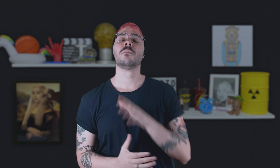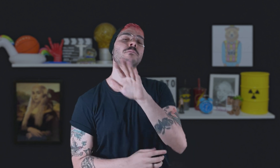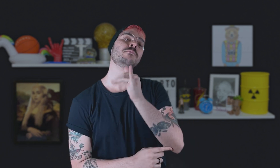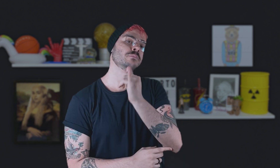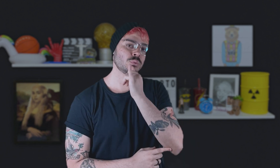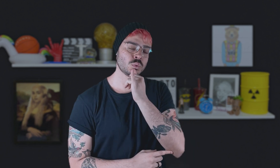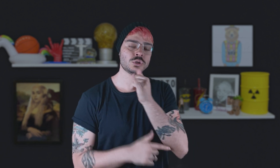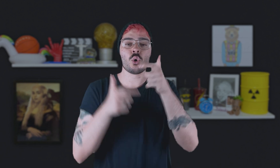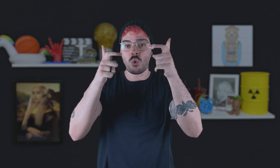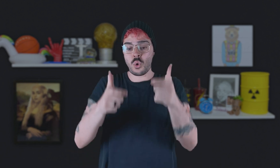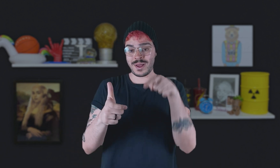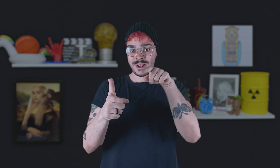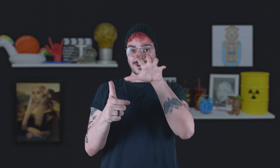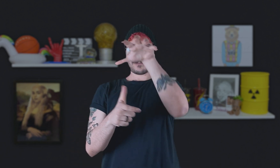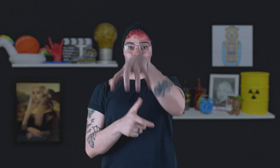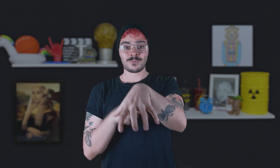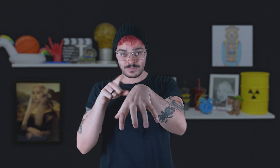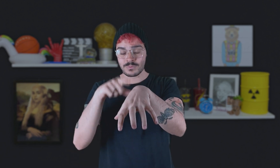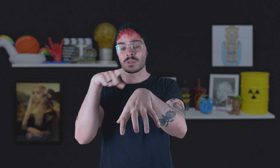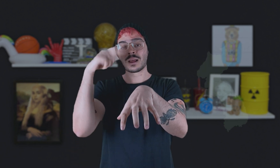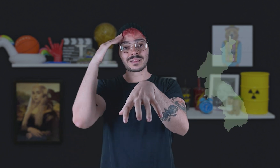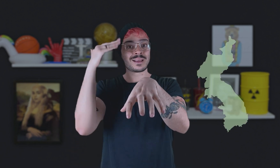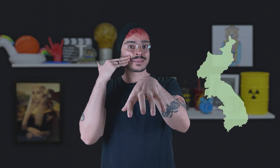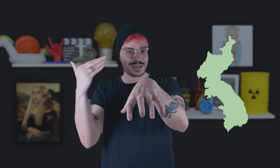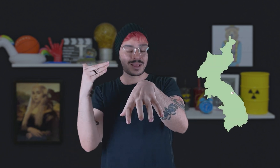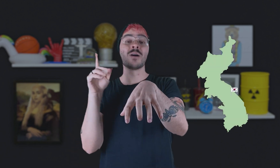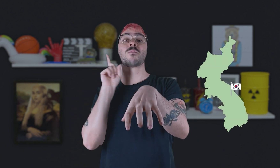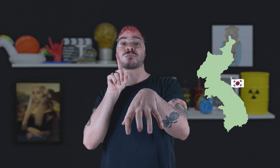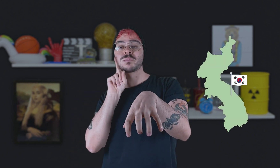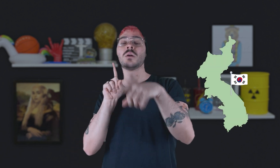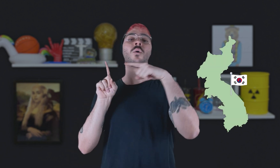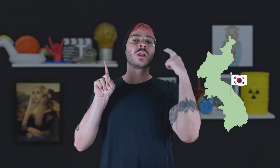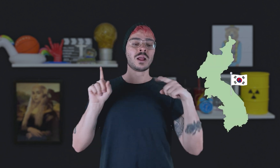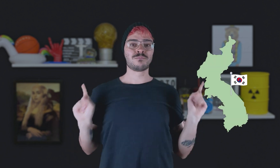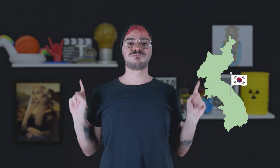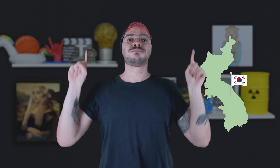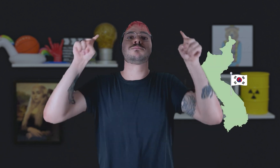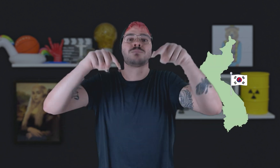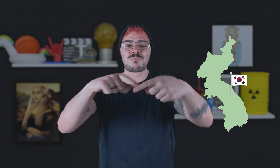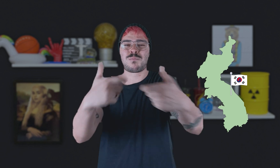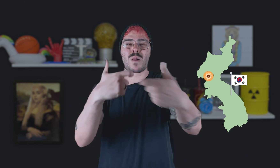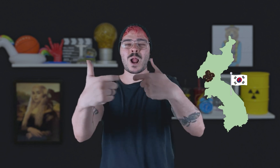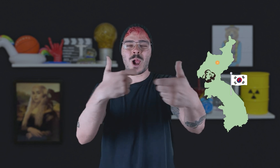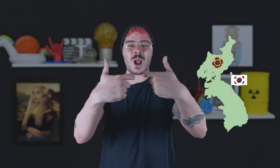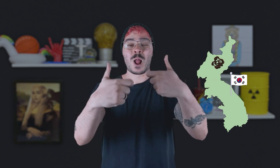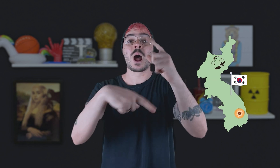For example, the USA and the USSR clashed in Korea,